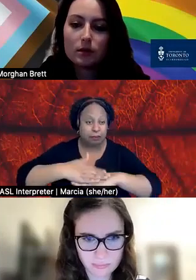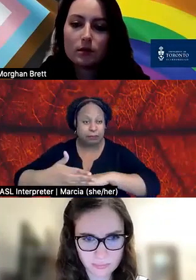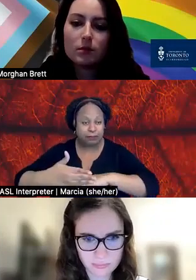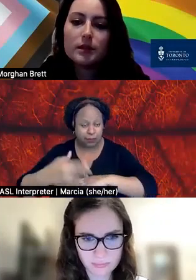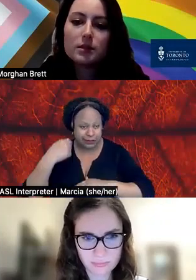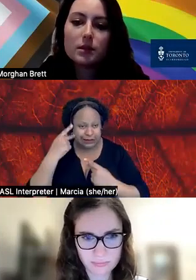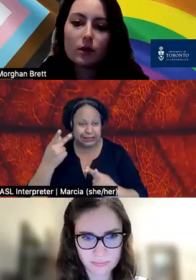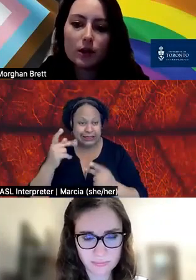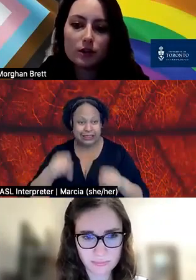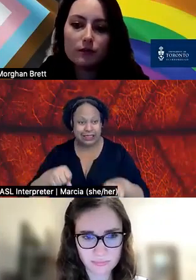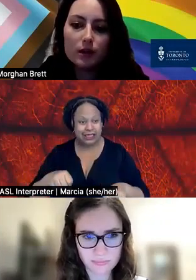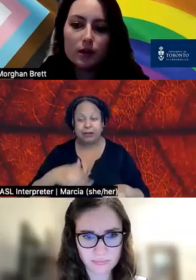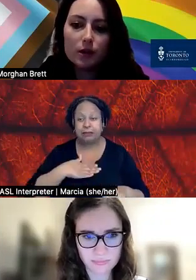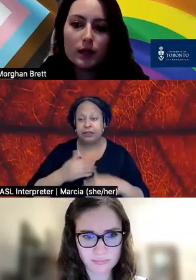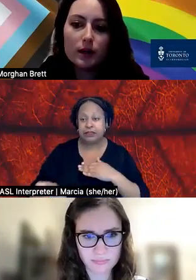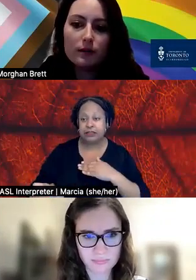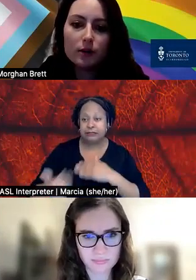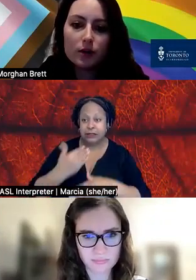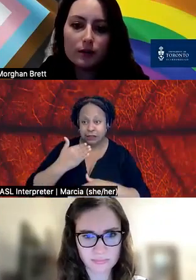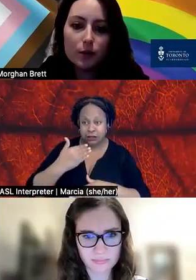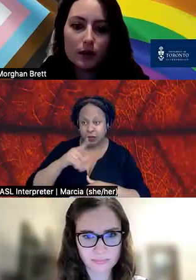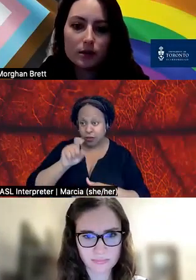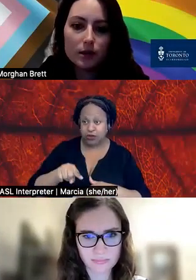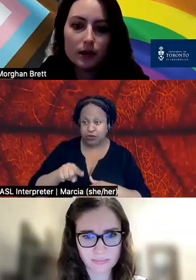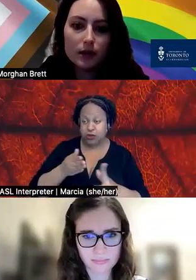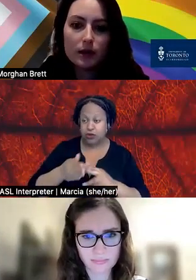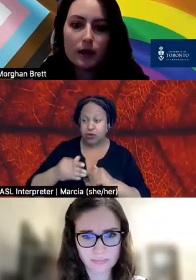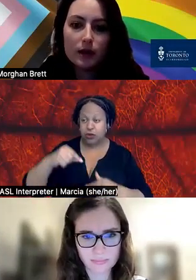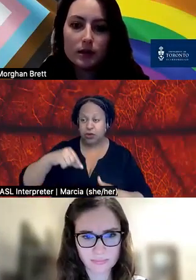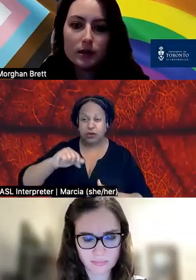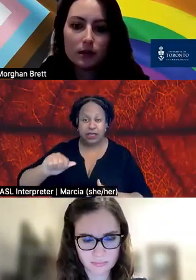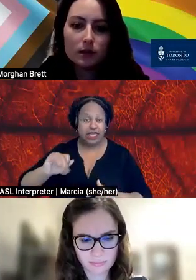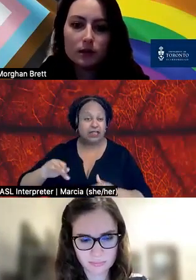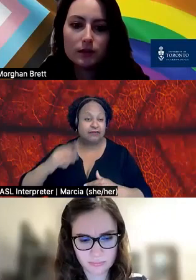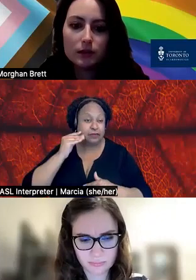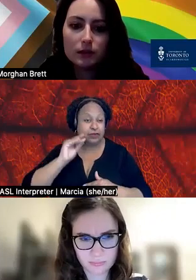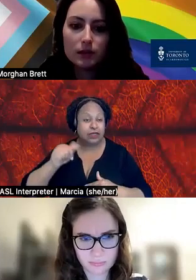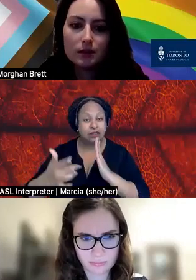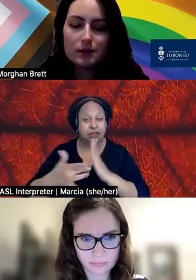Please submit a question via the Q&A feature if you are experiencing any technical difficulties.